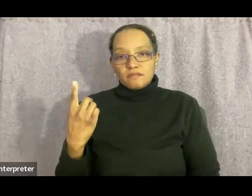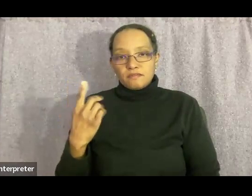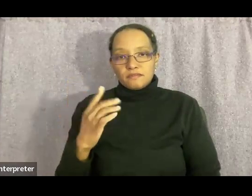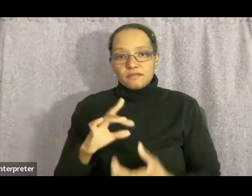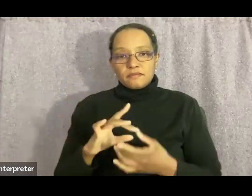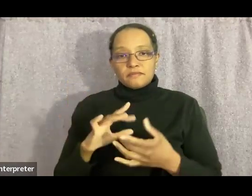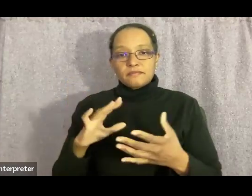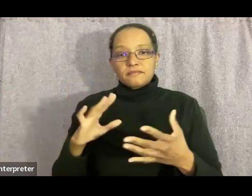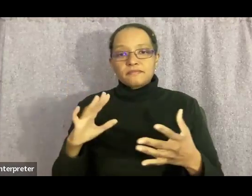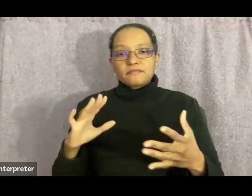Coming up nice and slow.